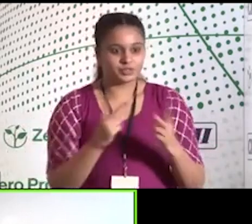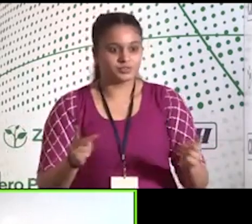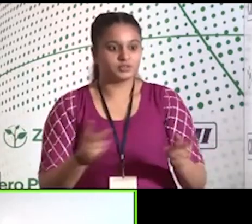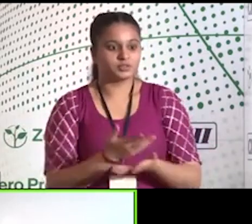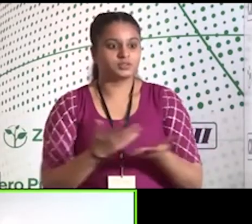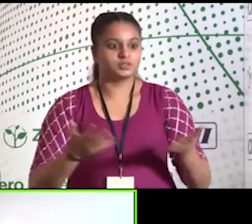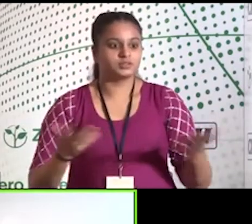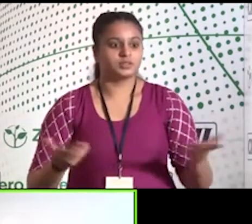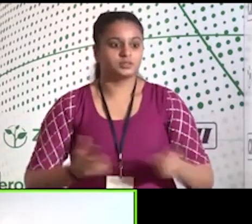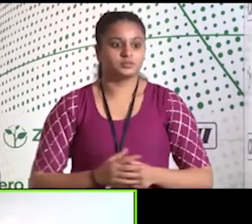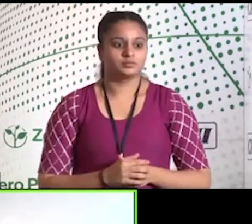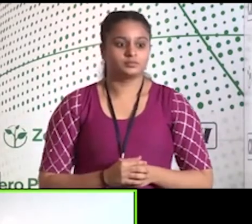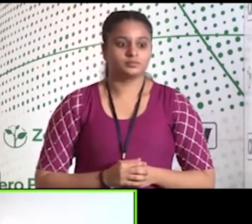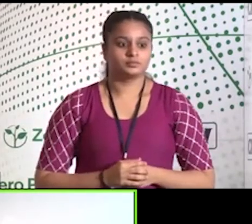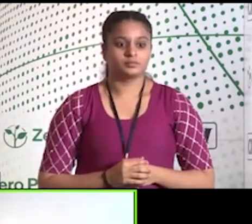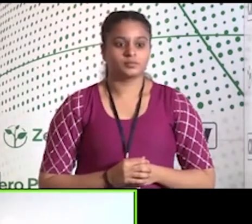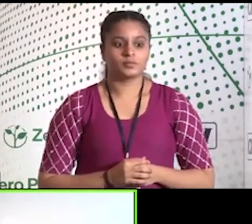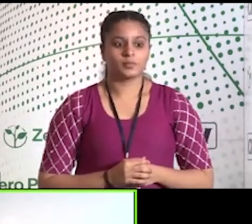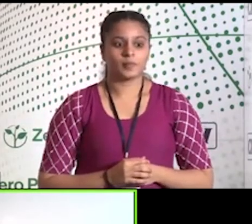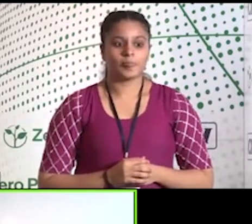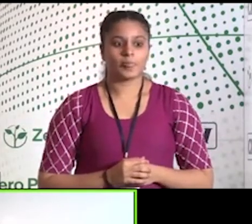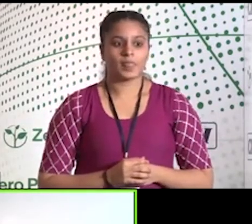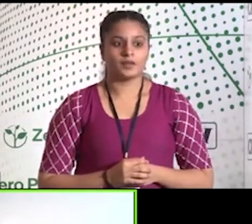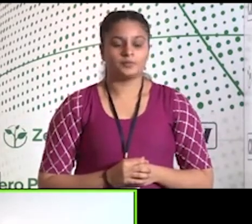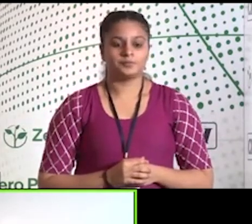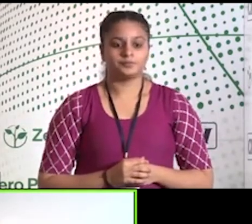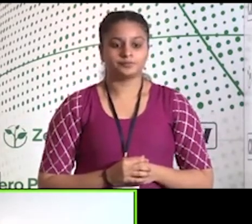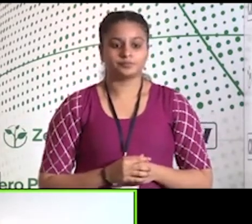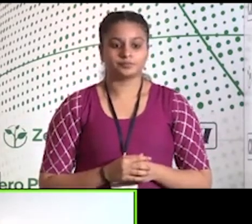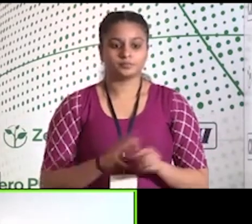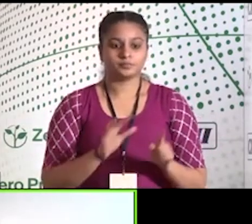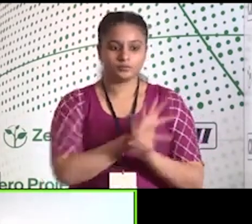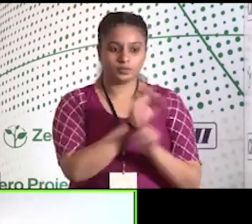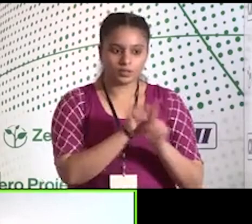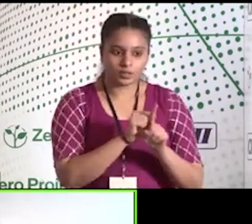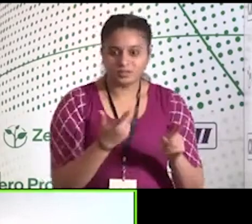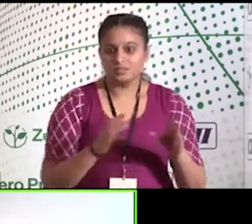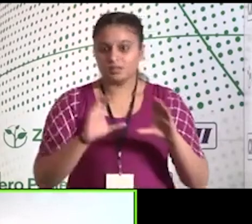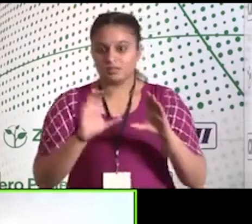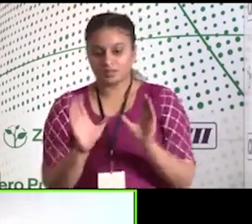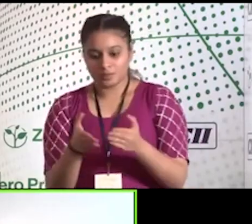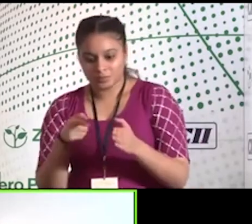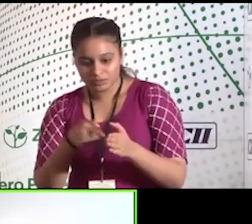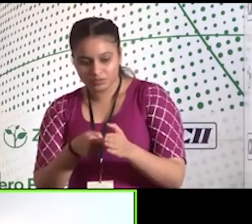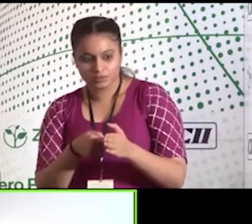But somebody though the ethos of the culture and the communities where they belong to is dying down.